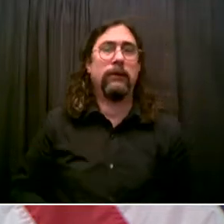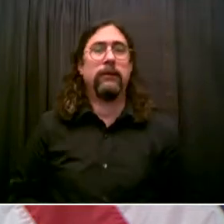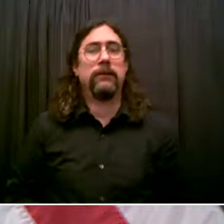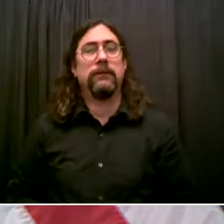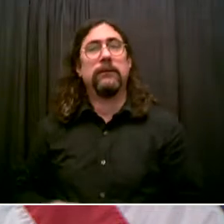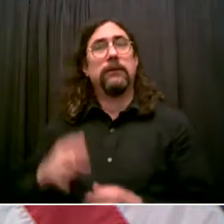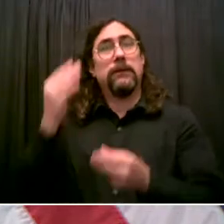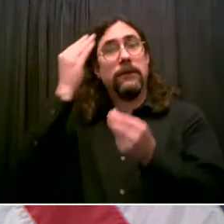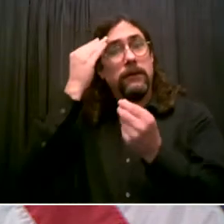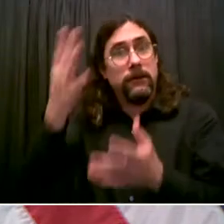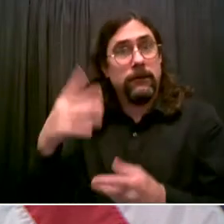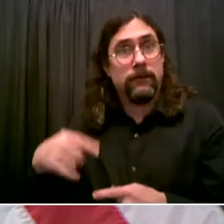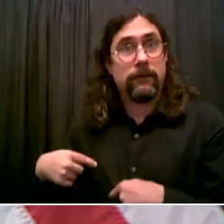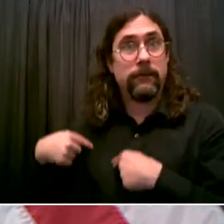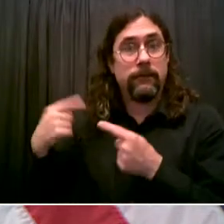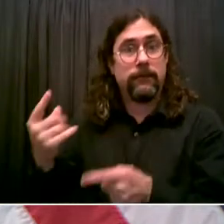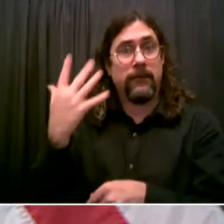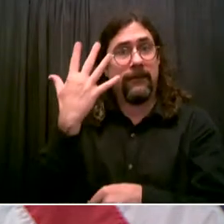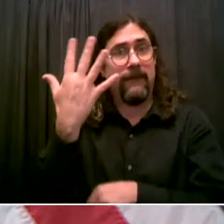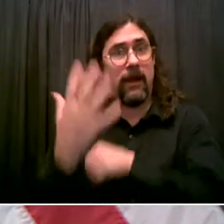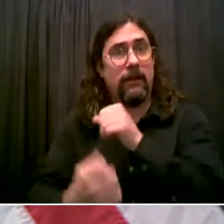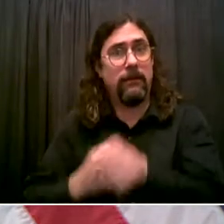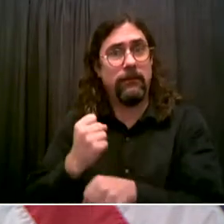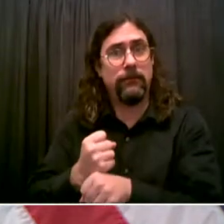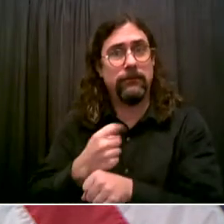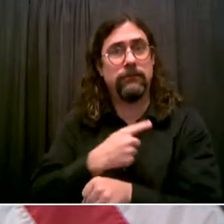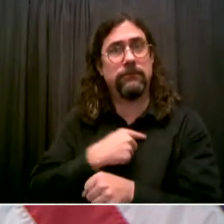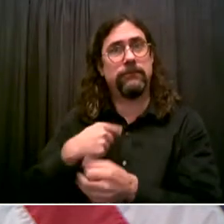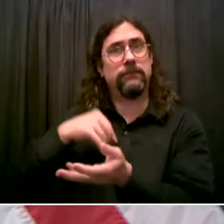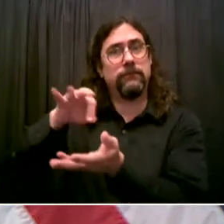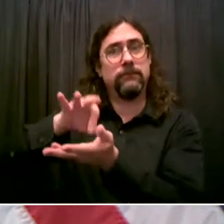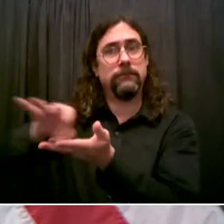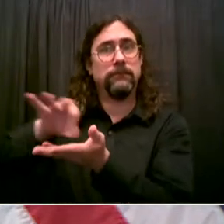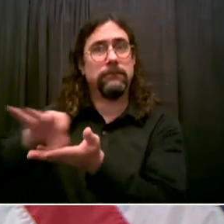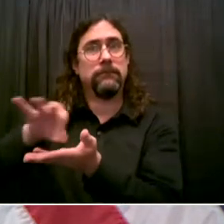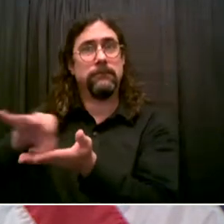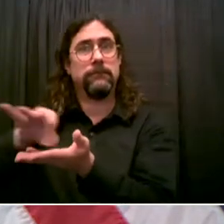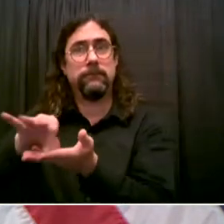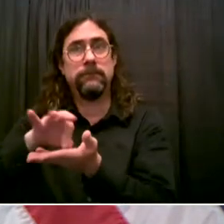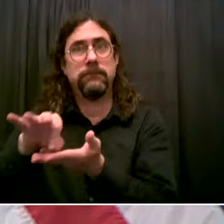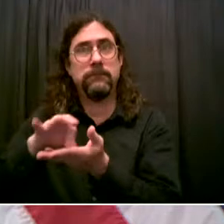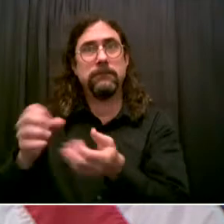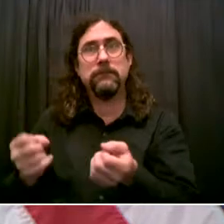2016, 2450 PEOPLE HAE VCOME OFF THE STREETIS NTO TRADITIONAL HOUSING OR PERMANENT HOUSING